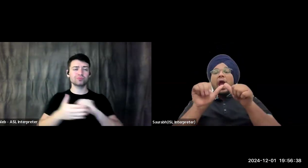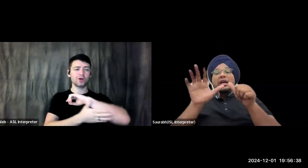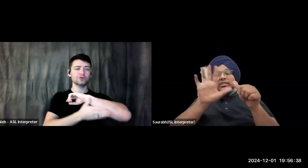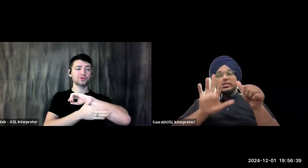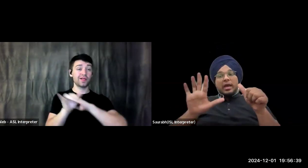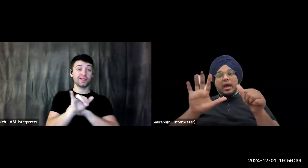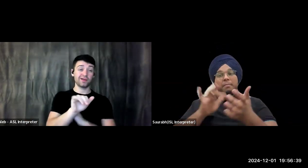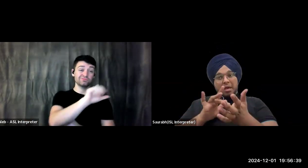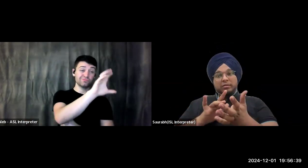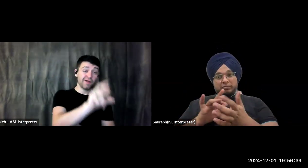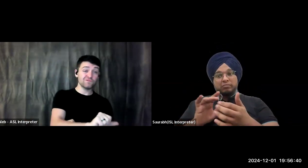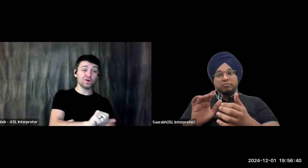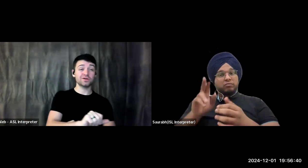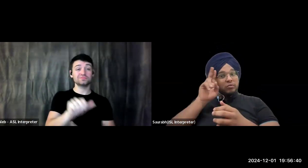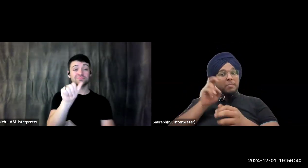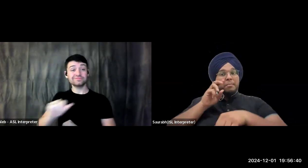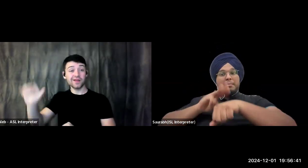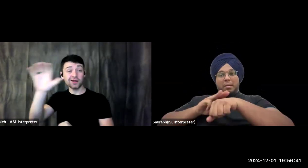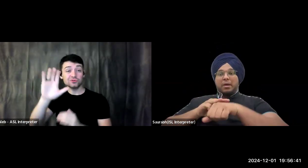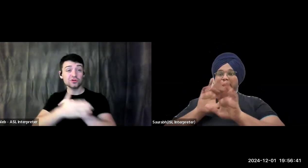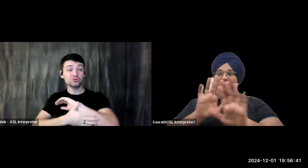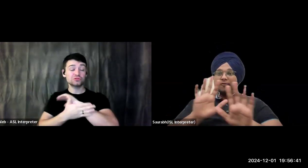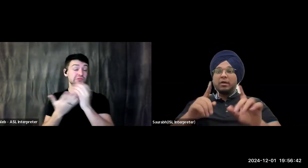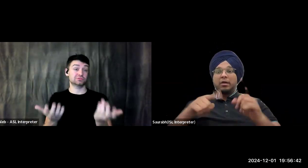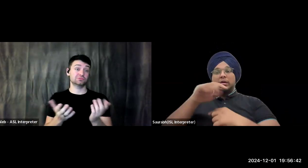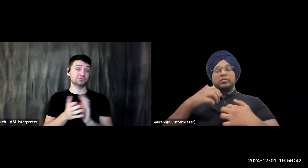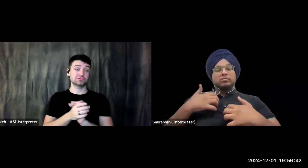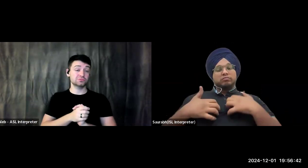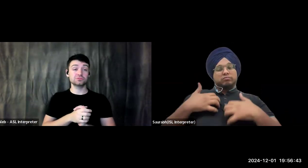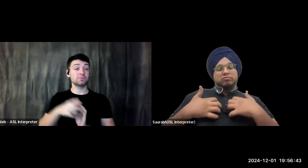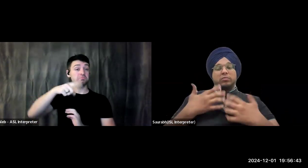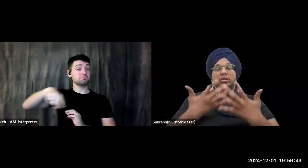And they may be interested in products such as Saarthi.